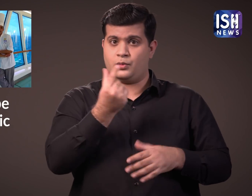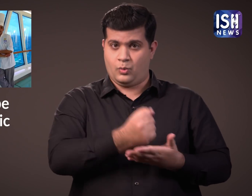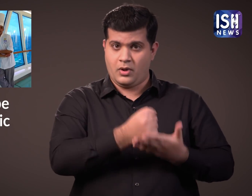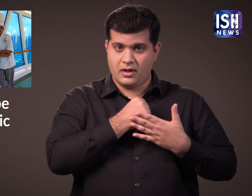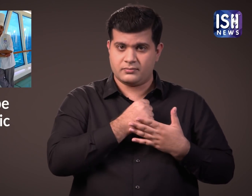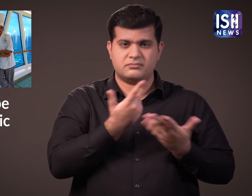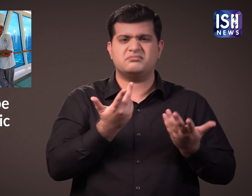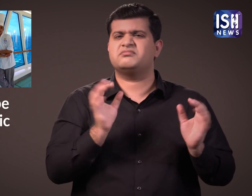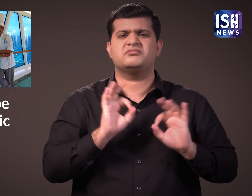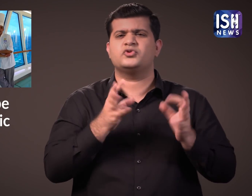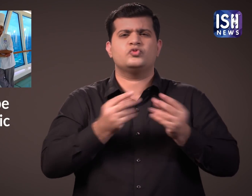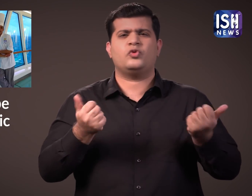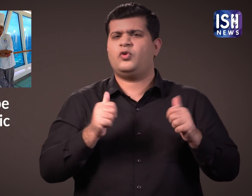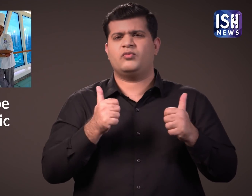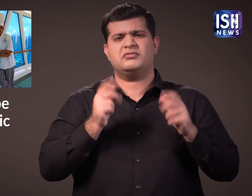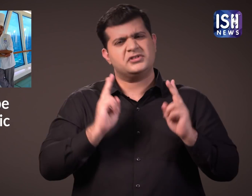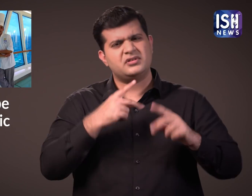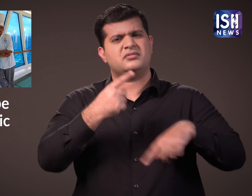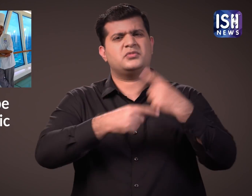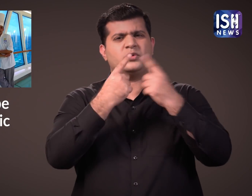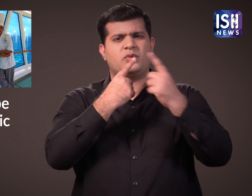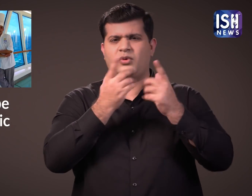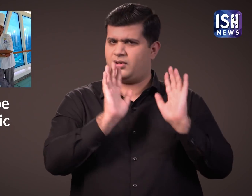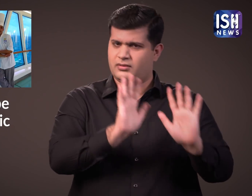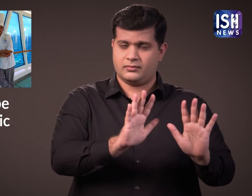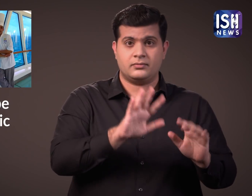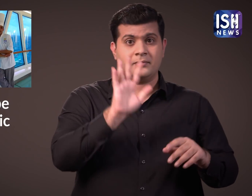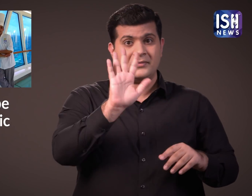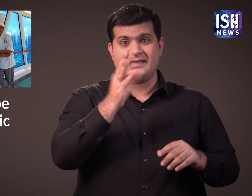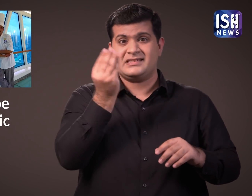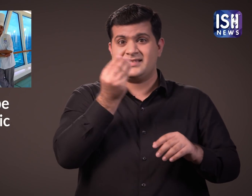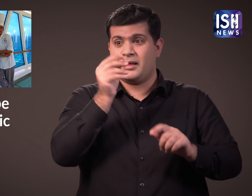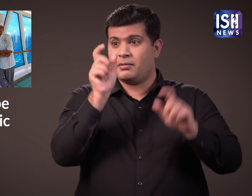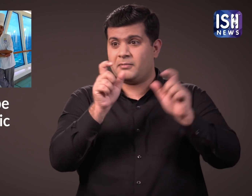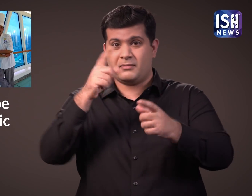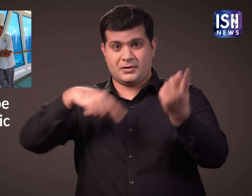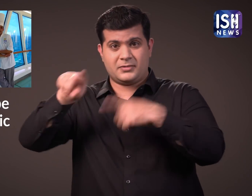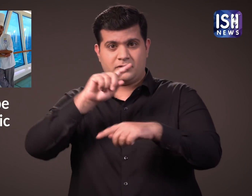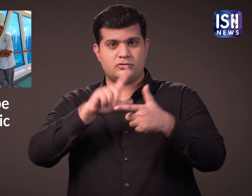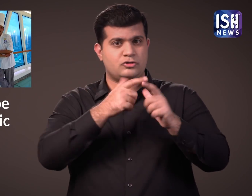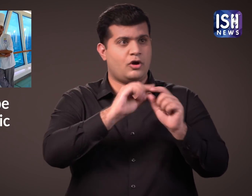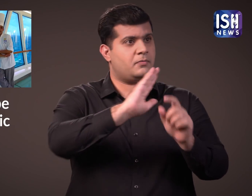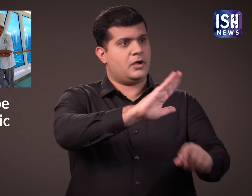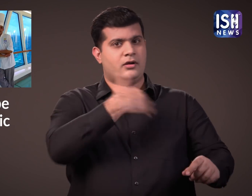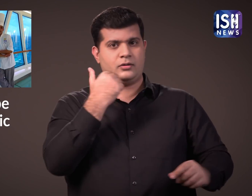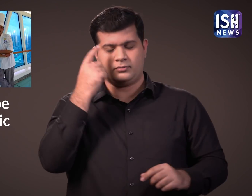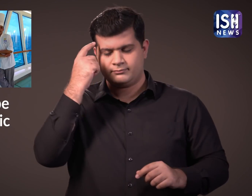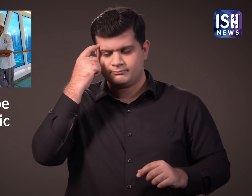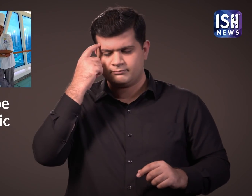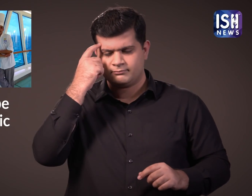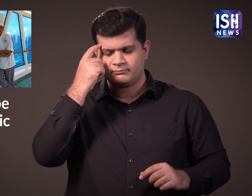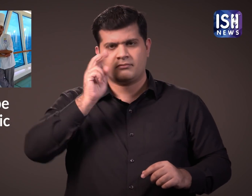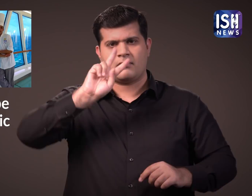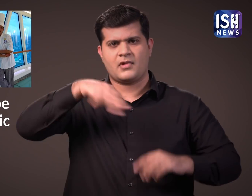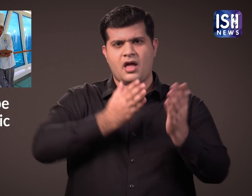However, this would never help to overcome the situation. But there were many who were laid off and yet came up with alternate solutions